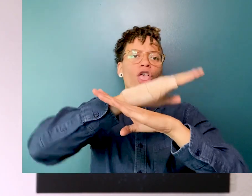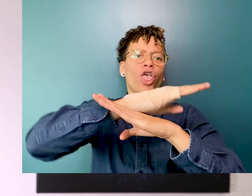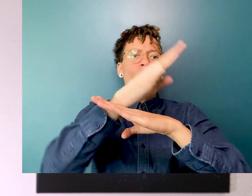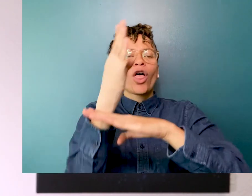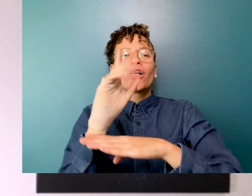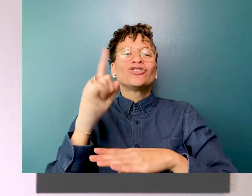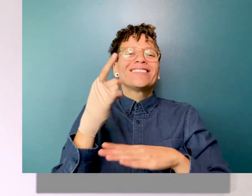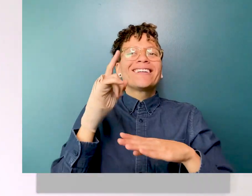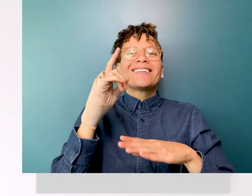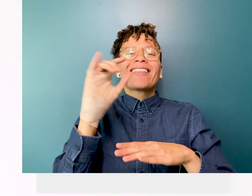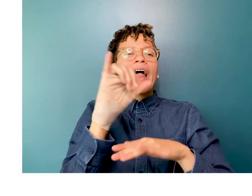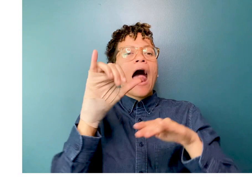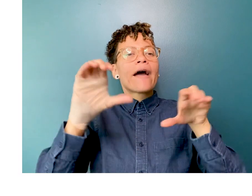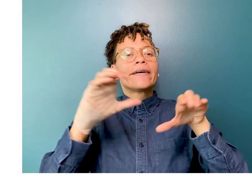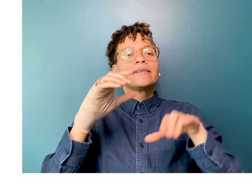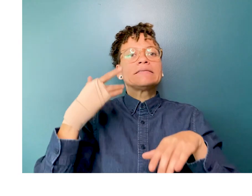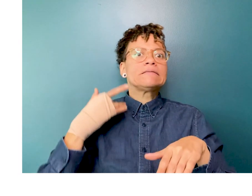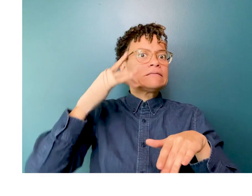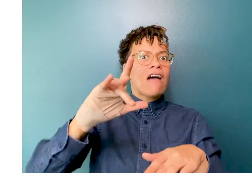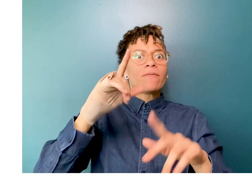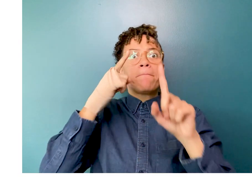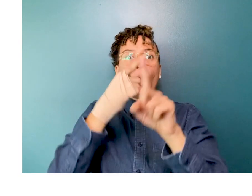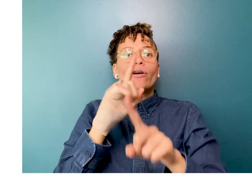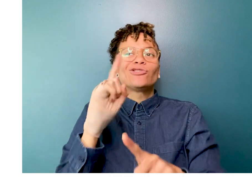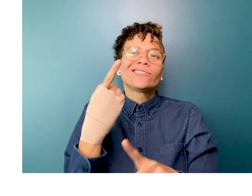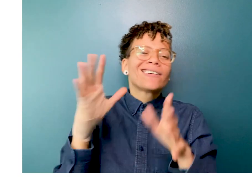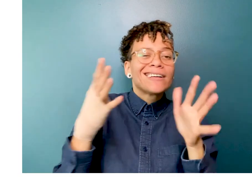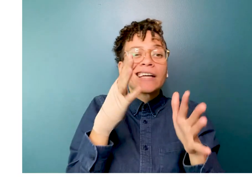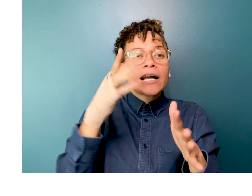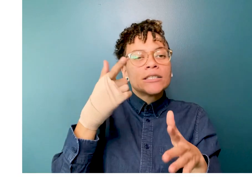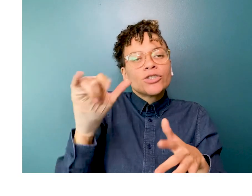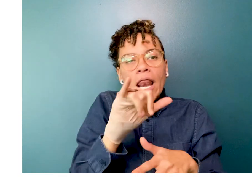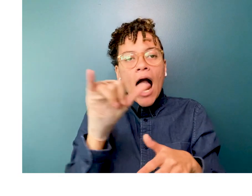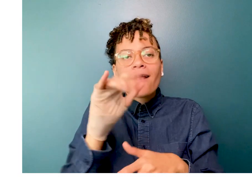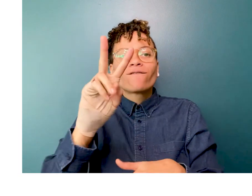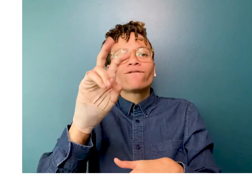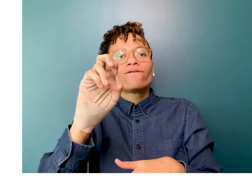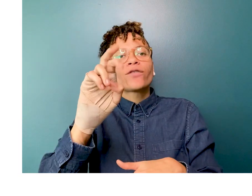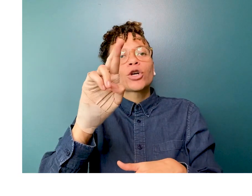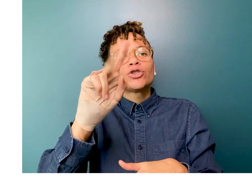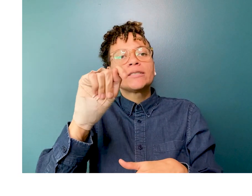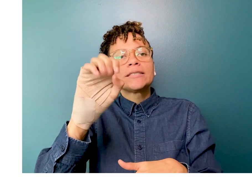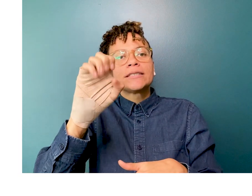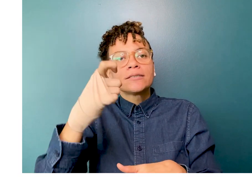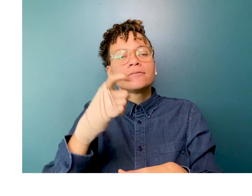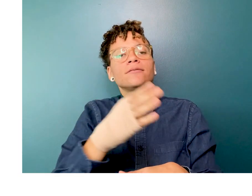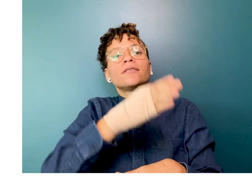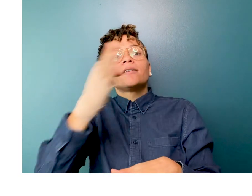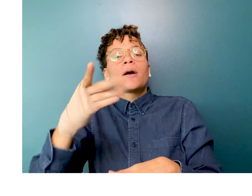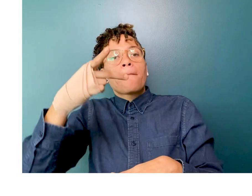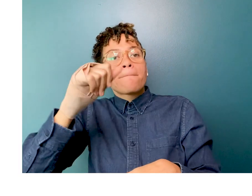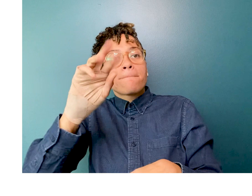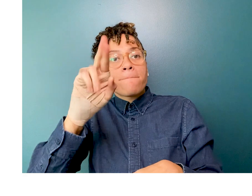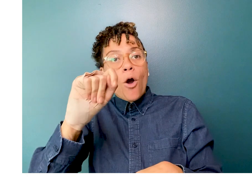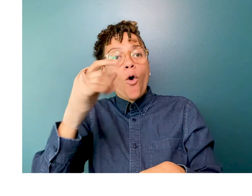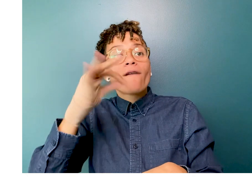top half of the chart, and it can fall in a number of different whole sign houses, and